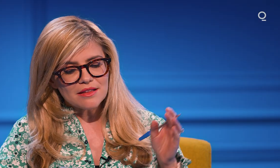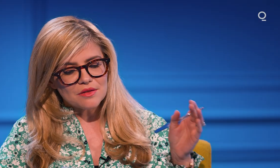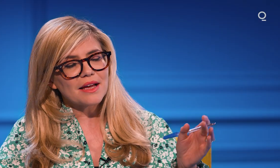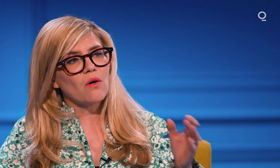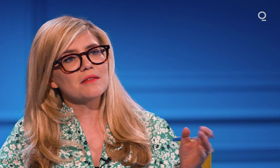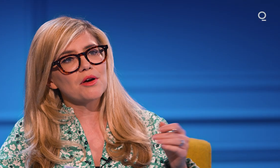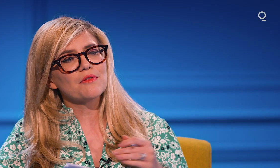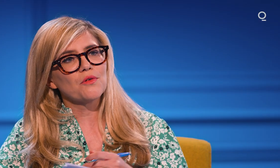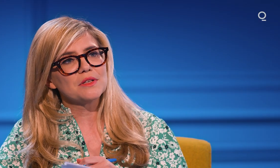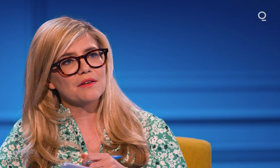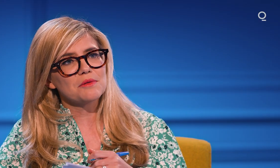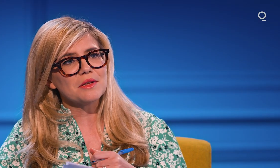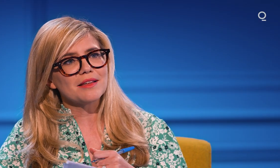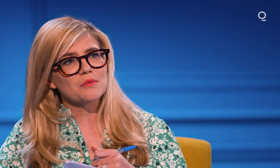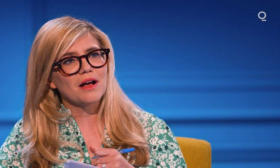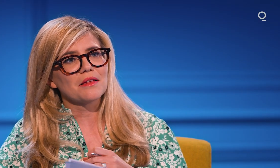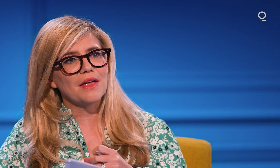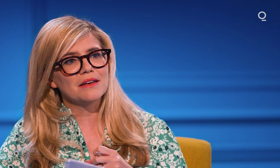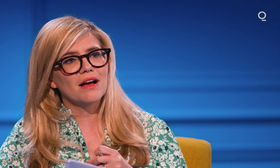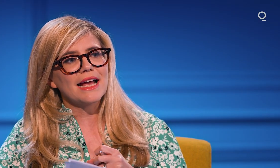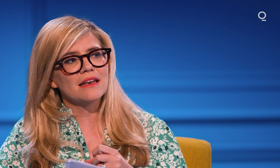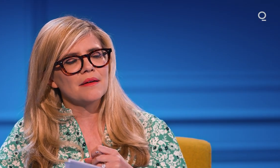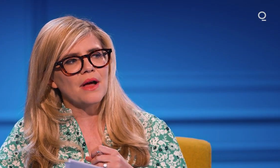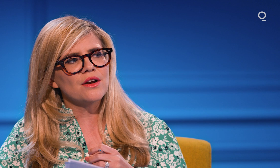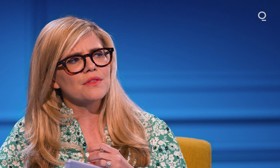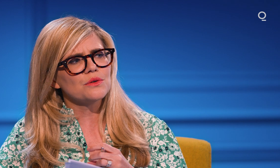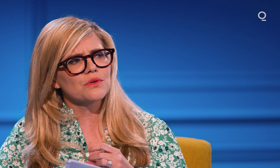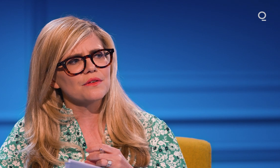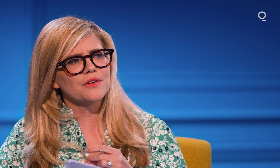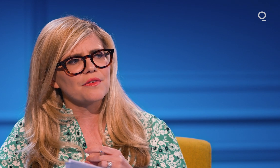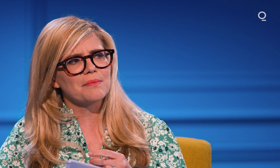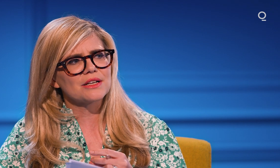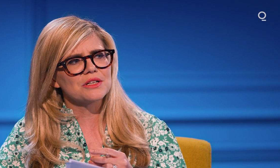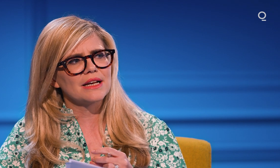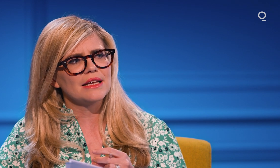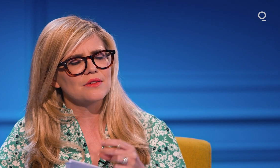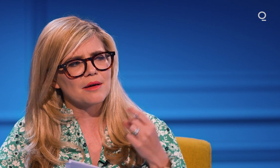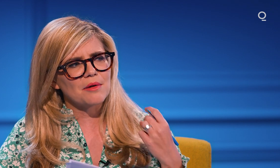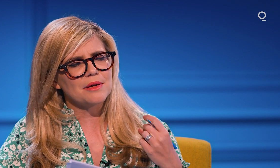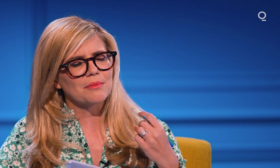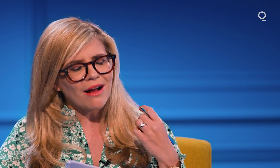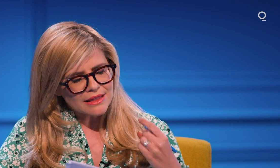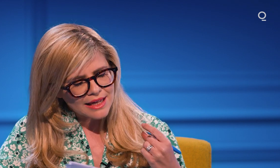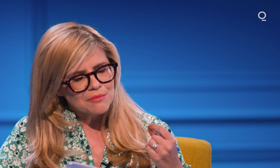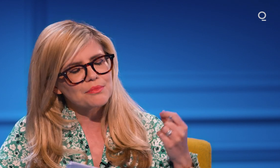But as you say, quite the moment for the deaf community as well that night, and I know that you also feel very passionately. You say about people behind the camera,